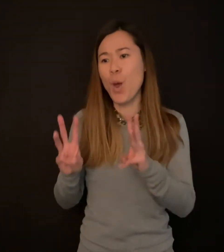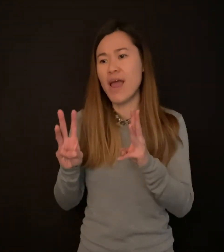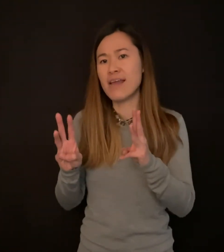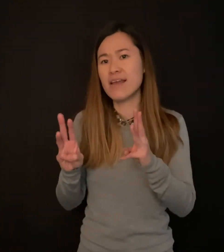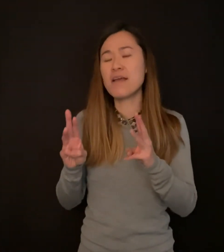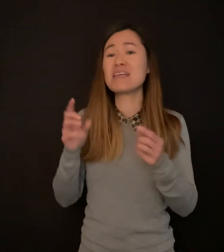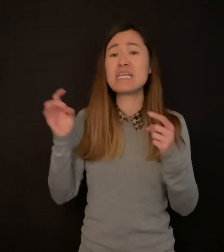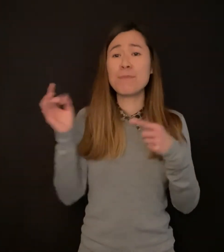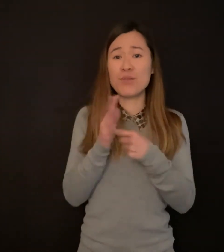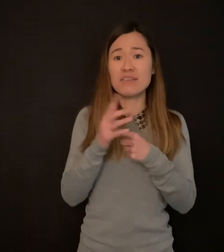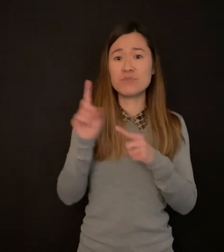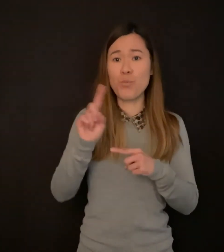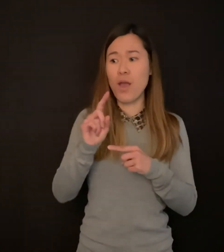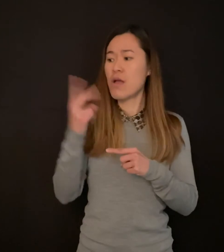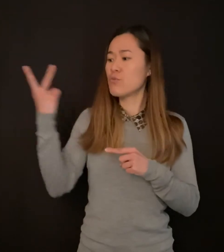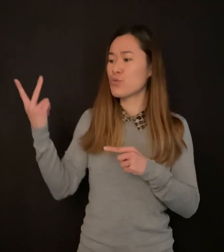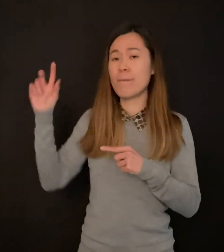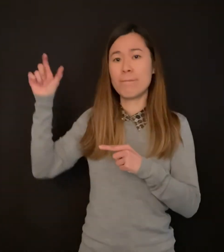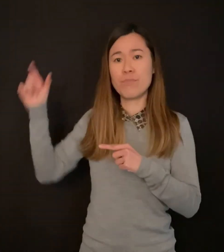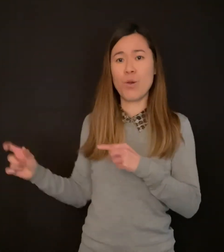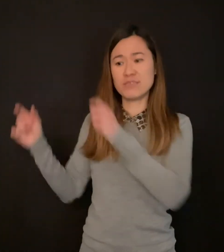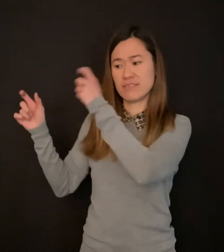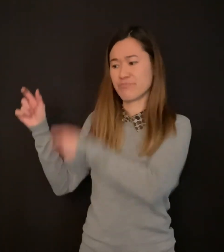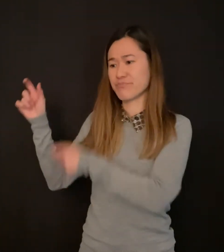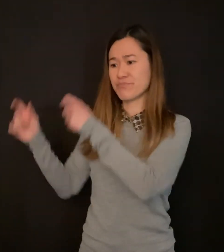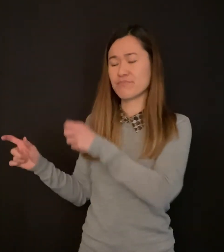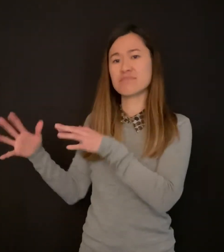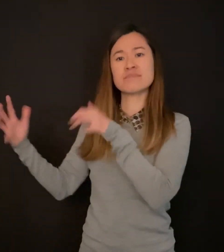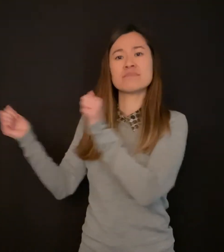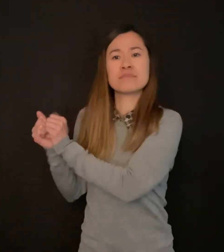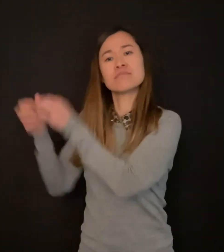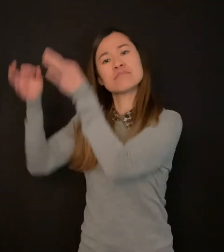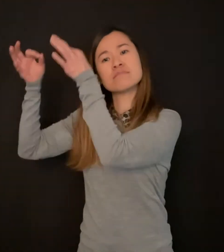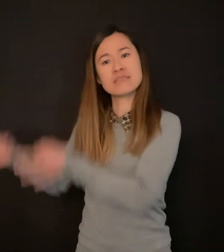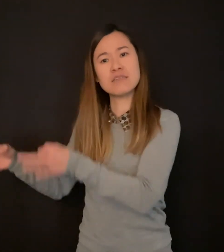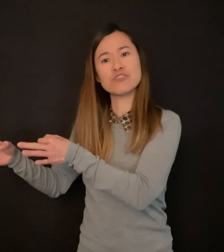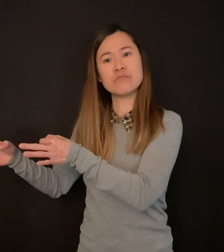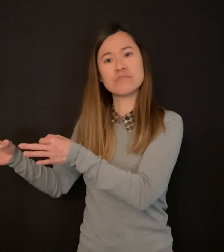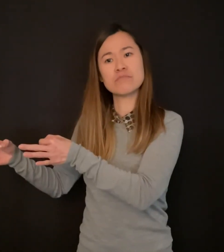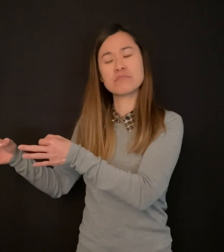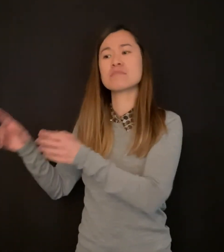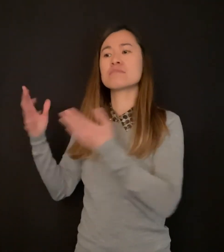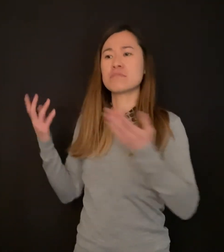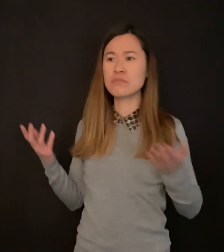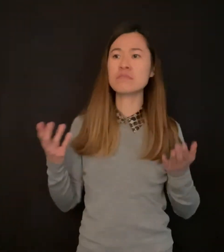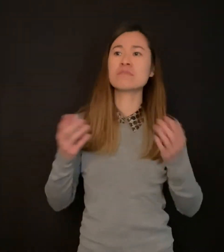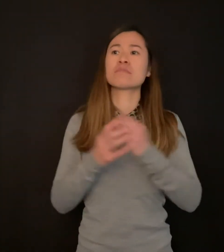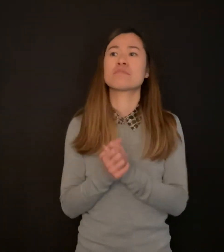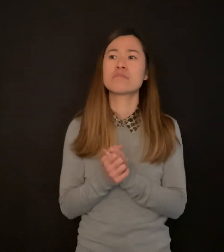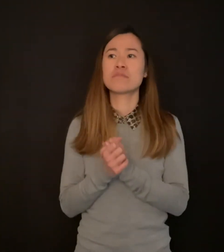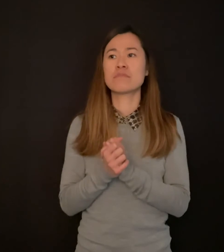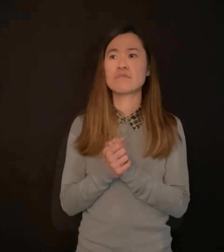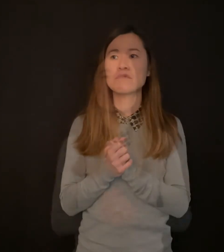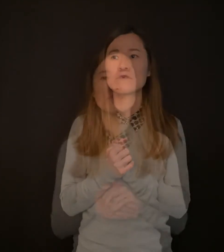try positive ways like talking with friends and family and expressing how you feel.